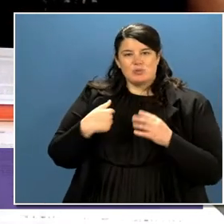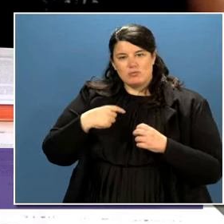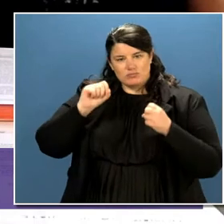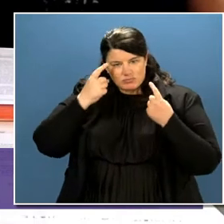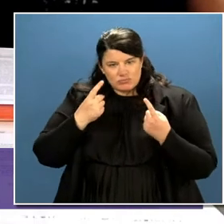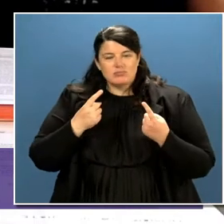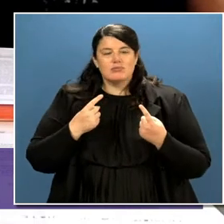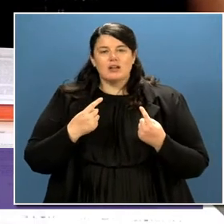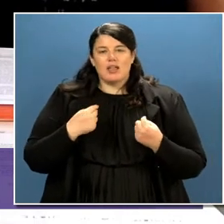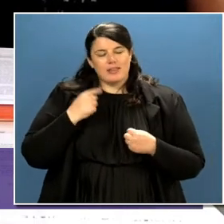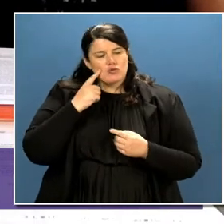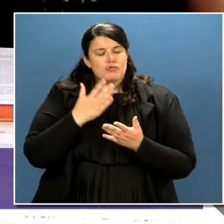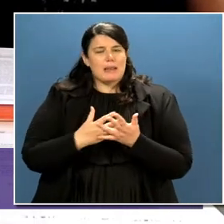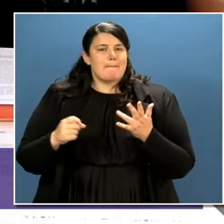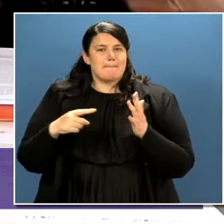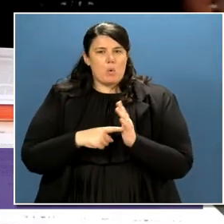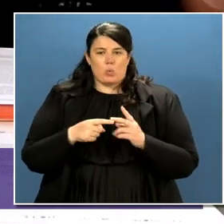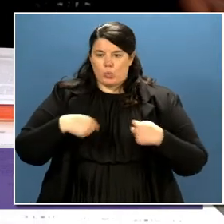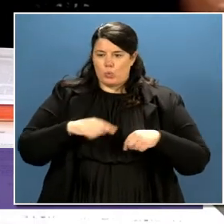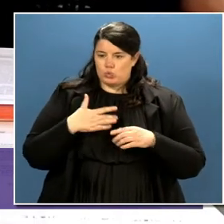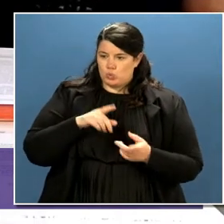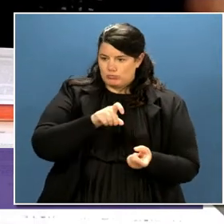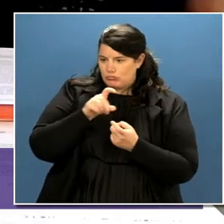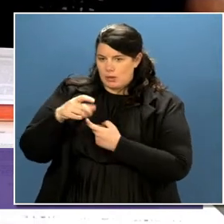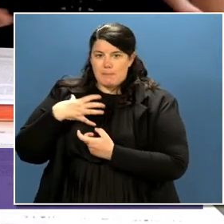of the puzzle that we want to employ more people with disability, in fact